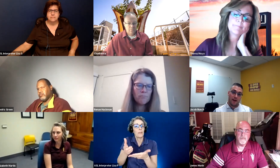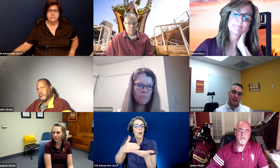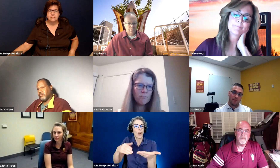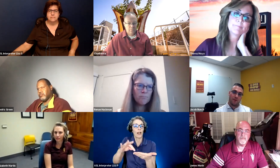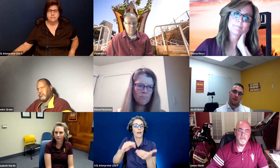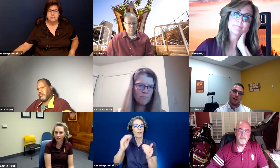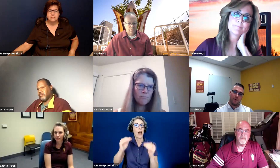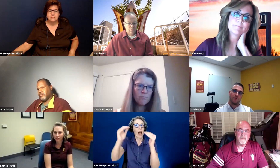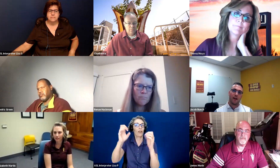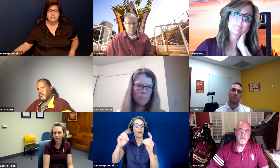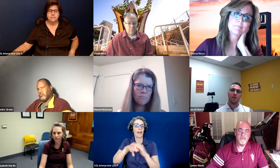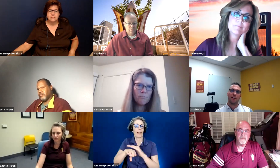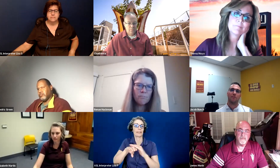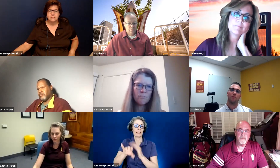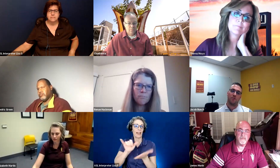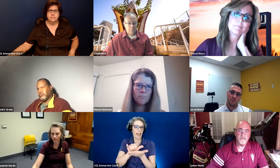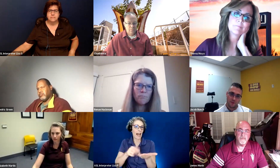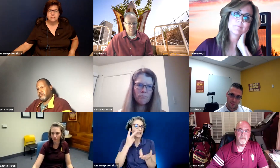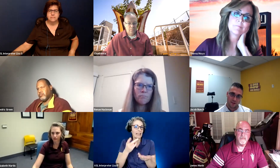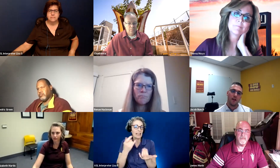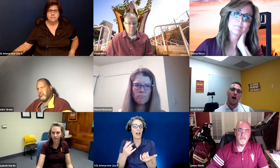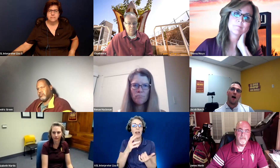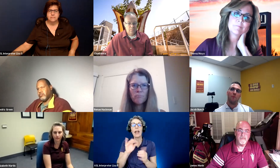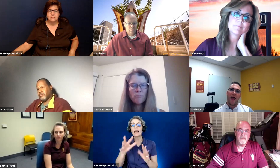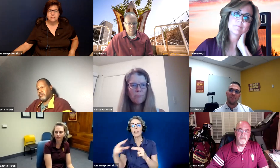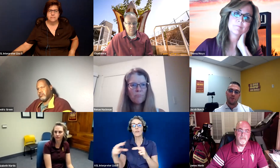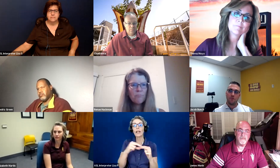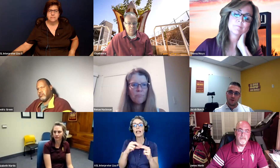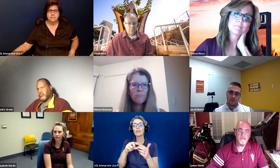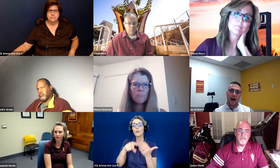that I am seeing. And to kind of Parley off of what Jim has said. As a student,